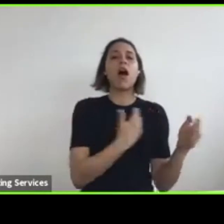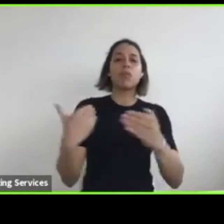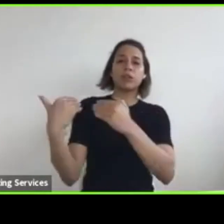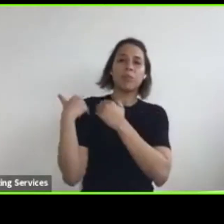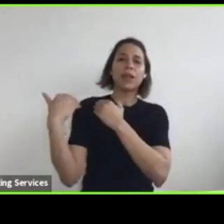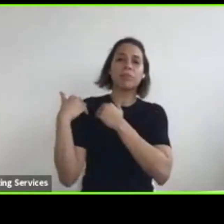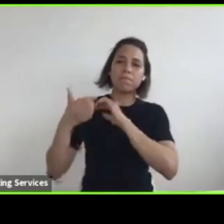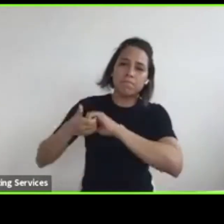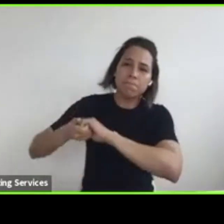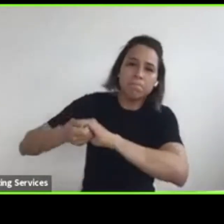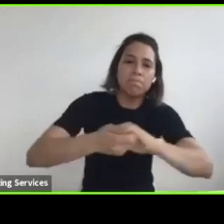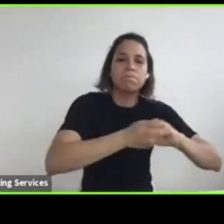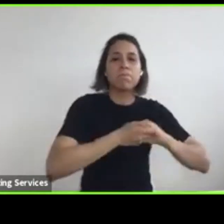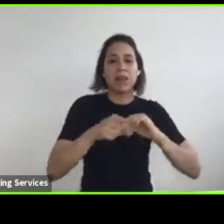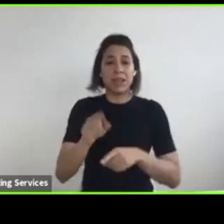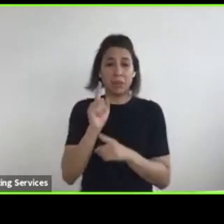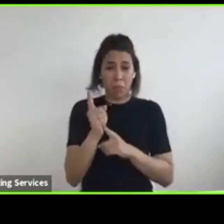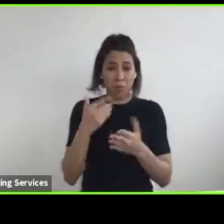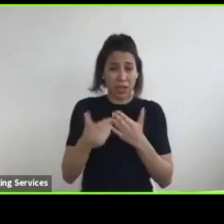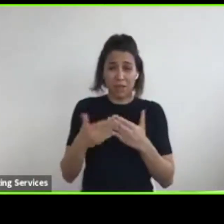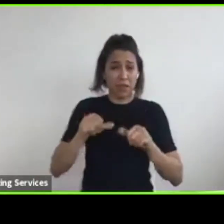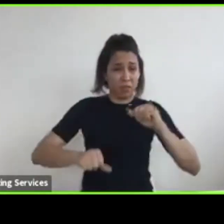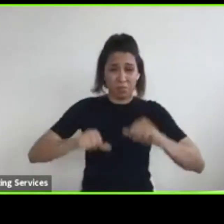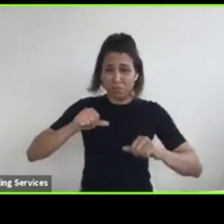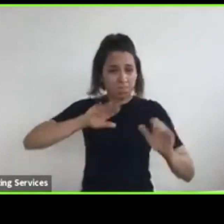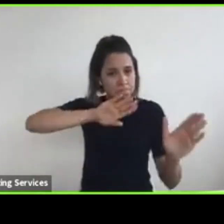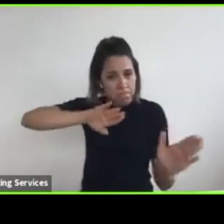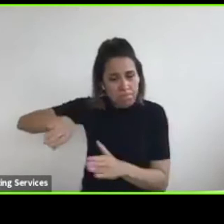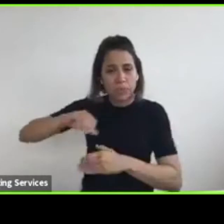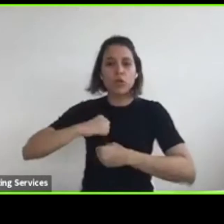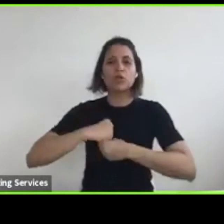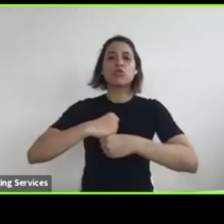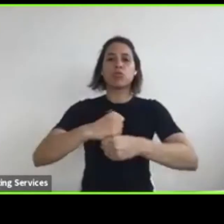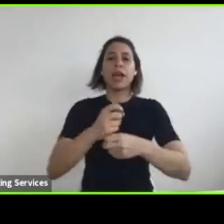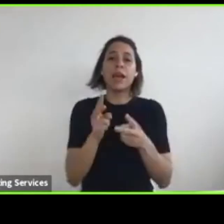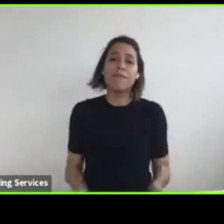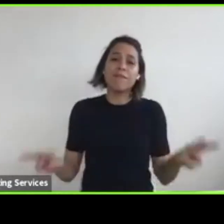TO PUT INTO MOTION VALUE SYSTEMS THAT ARE GOING TO HEAL US, OUR WORK,